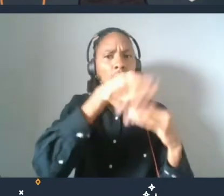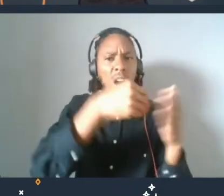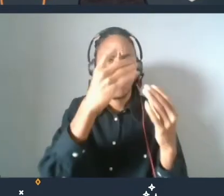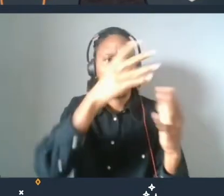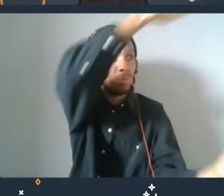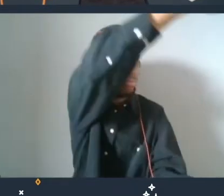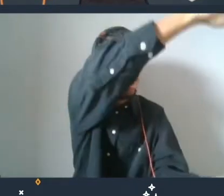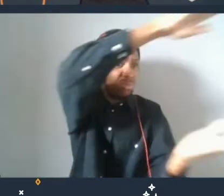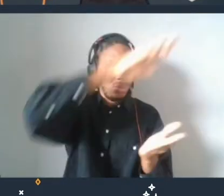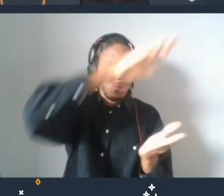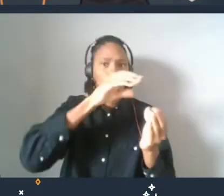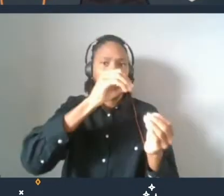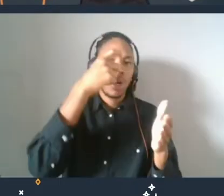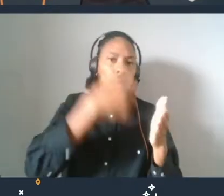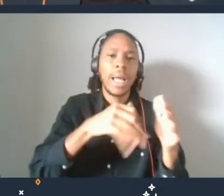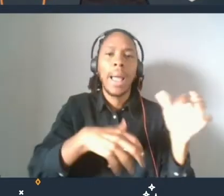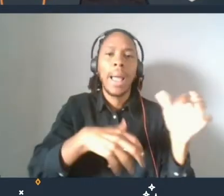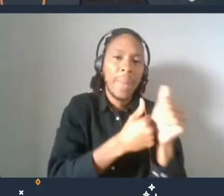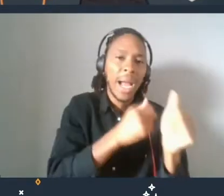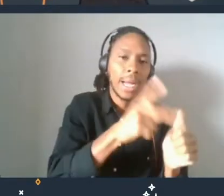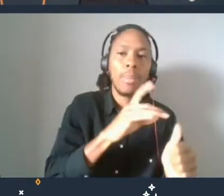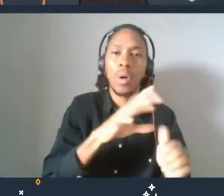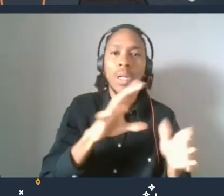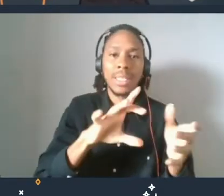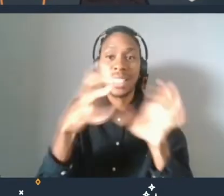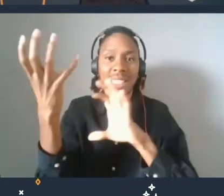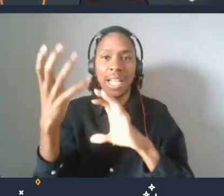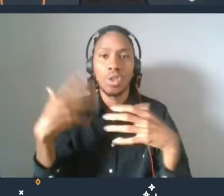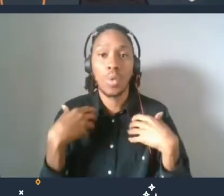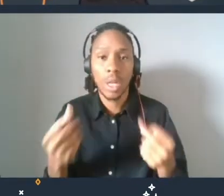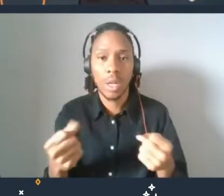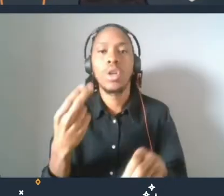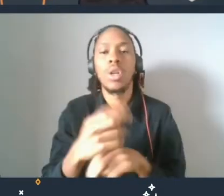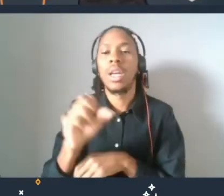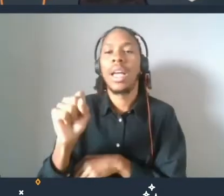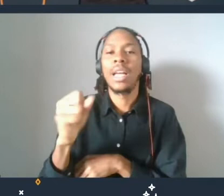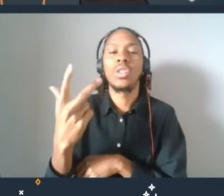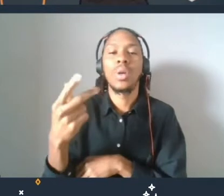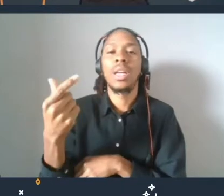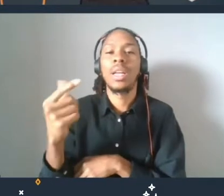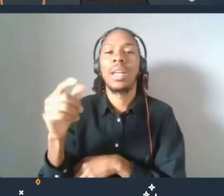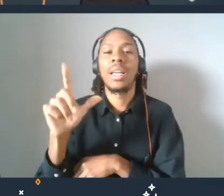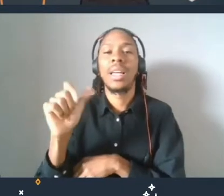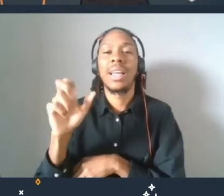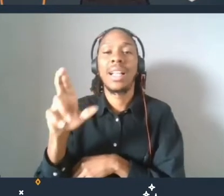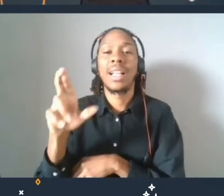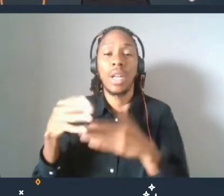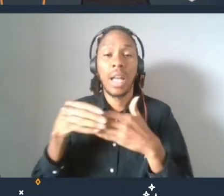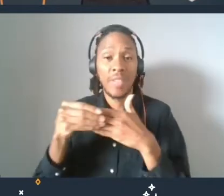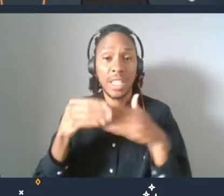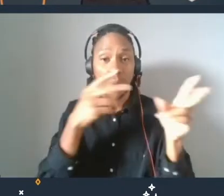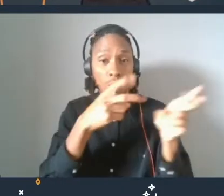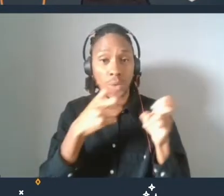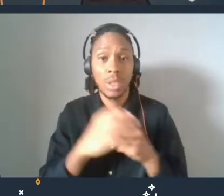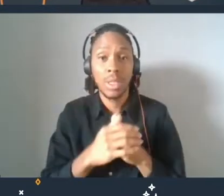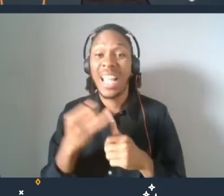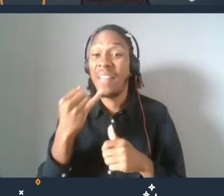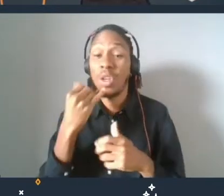such as for backup or disaster recovery, that's where you can use S3 Glacier Flexible Retrieval. And to get the absolute lowest storage cost in the cloud,